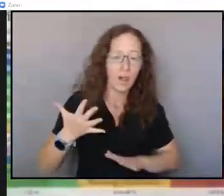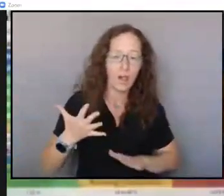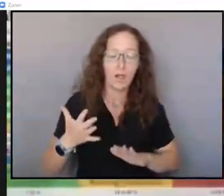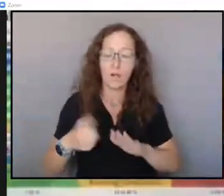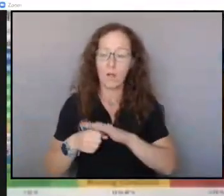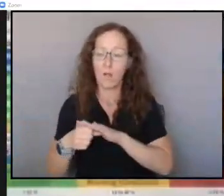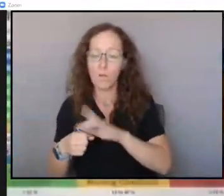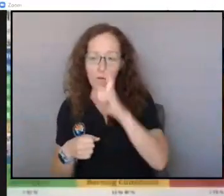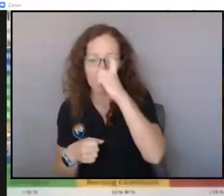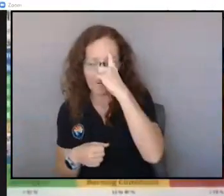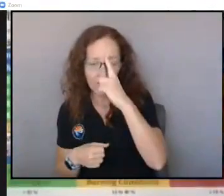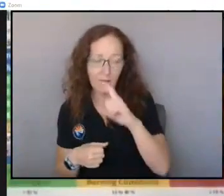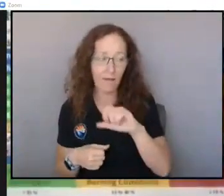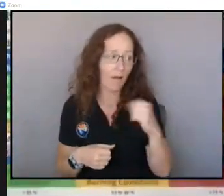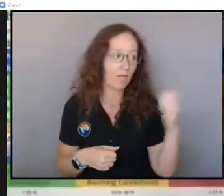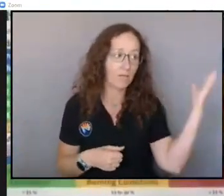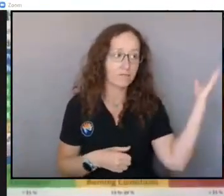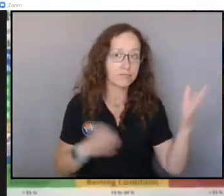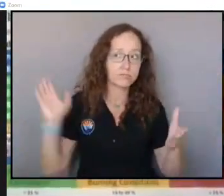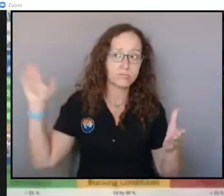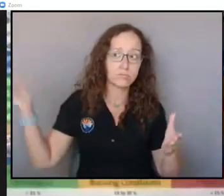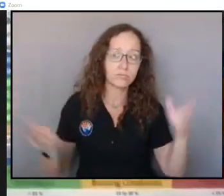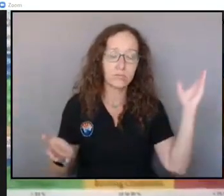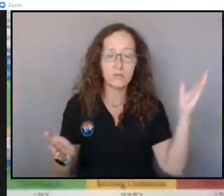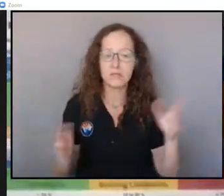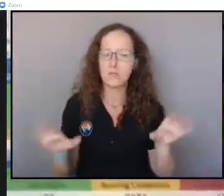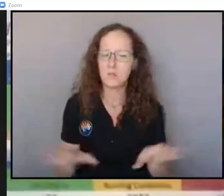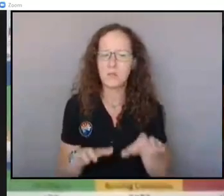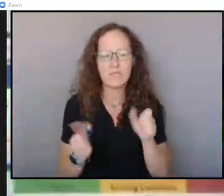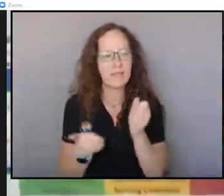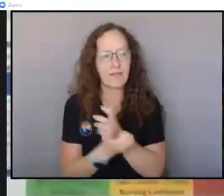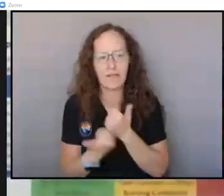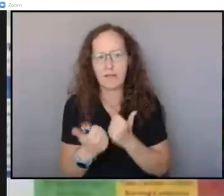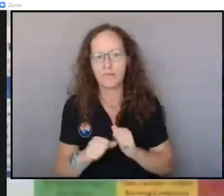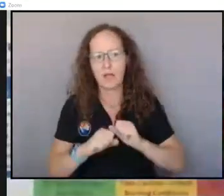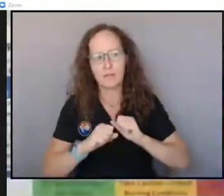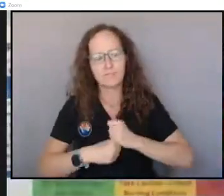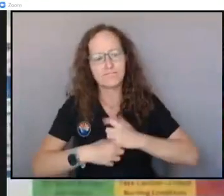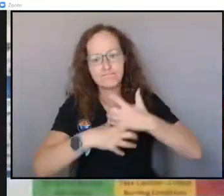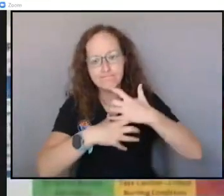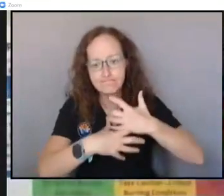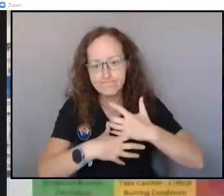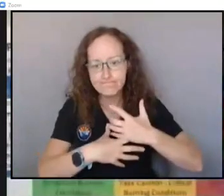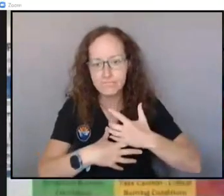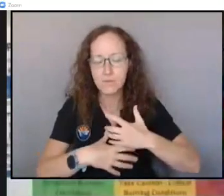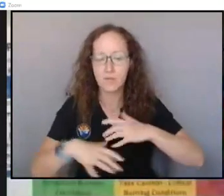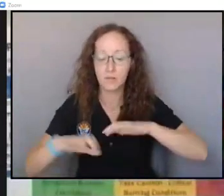FOR THE NEXT COUPLE DAYS. WE ARE GOING TO DRY OUT. I